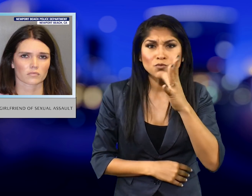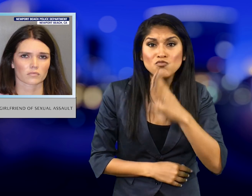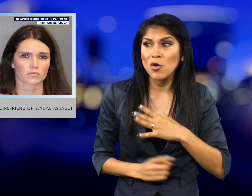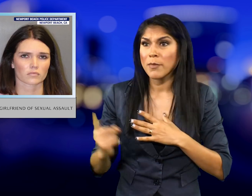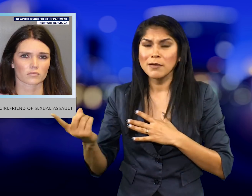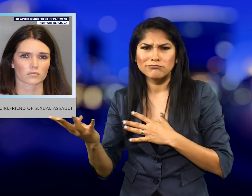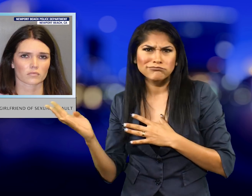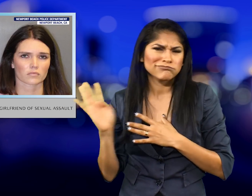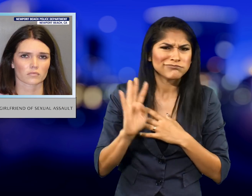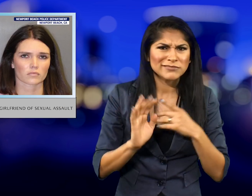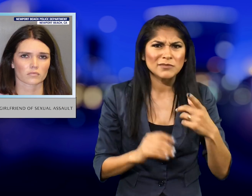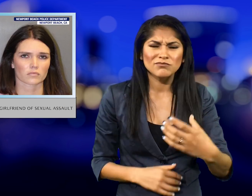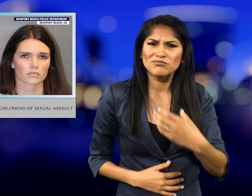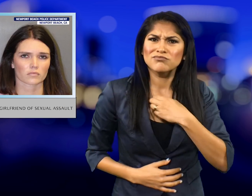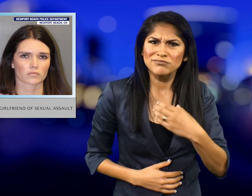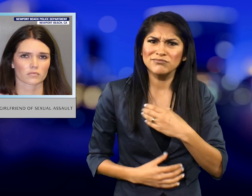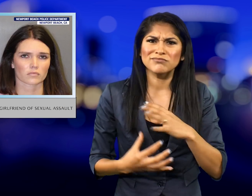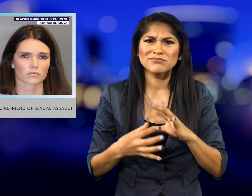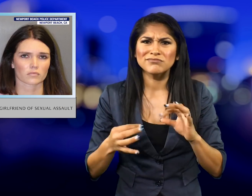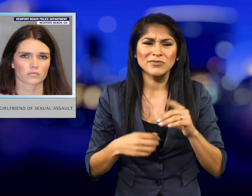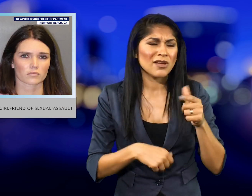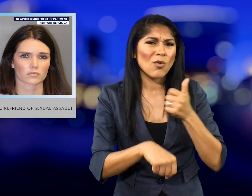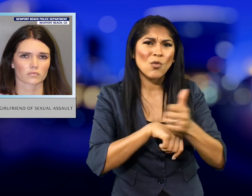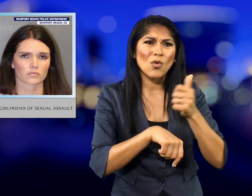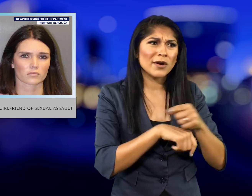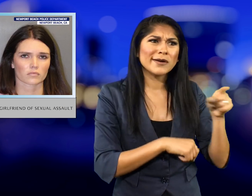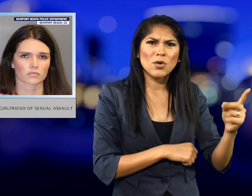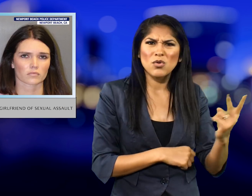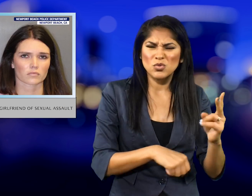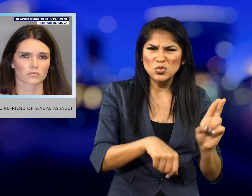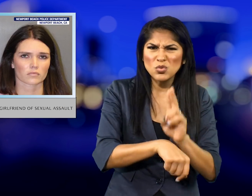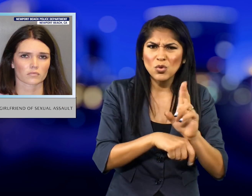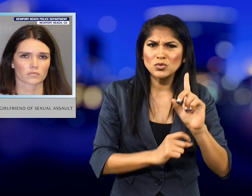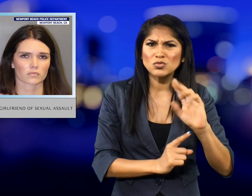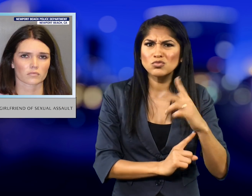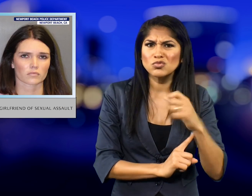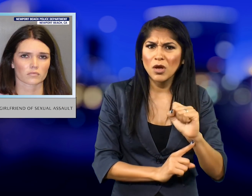drugging and sexually assaulting them.